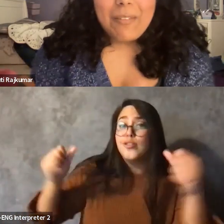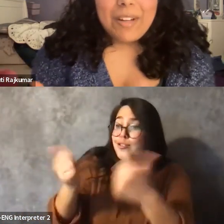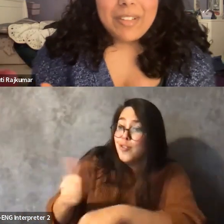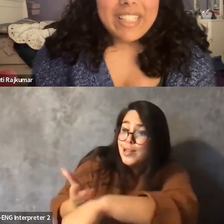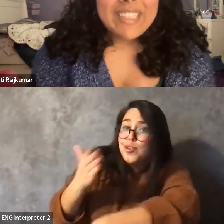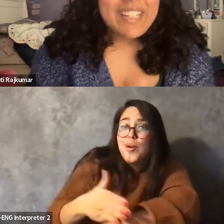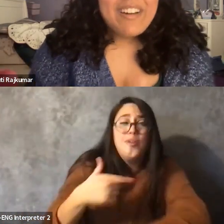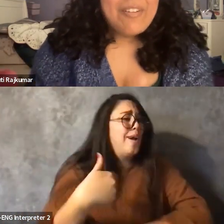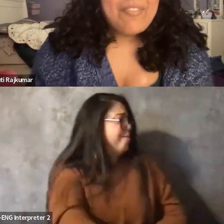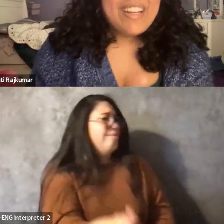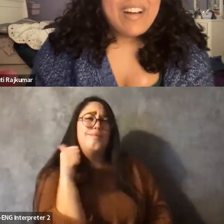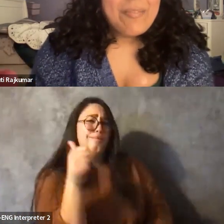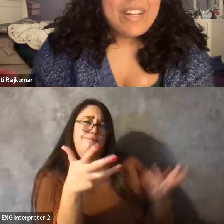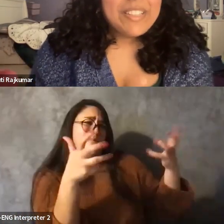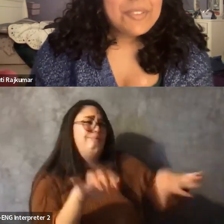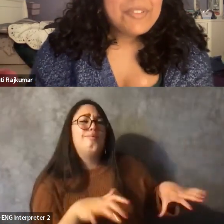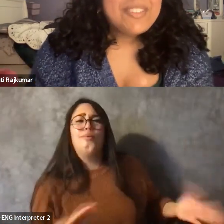completely out of my reach and out of my control.